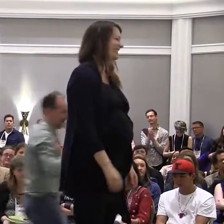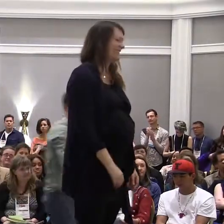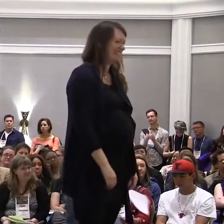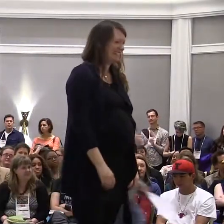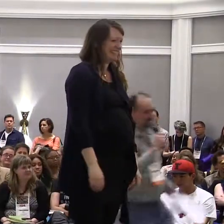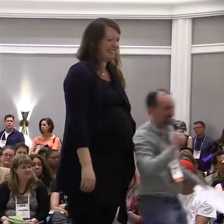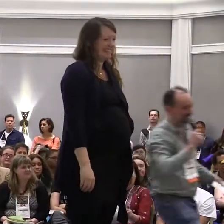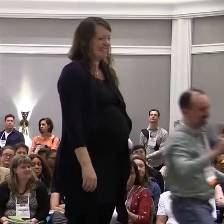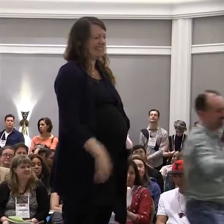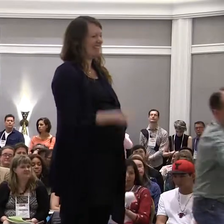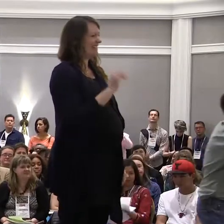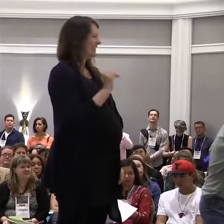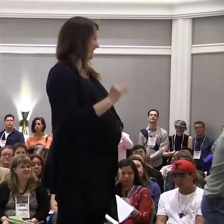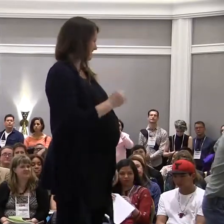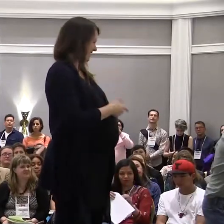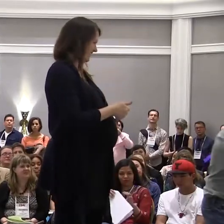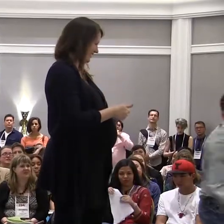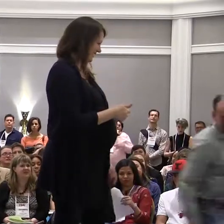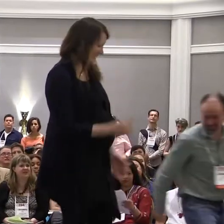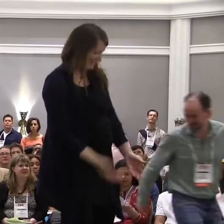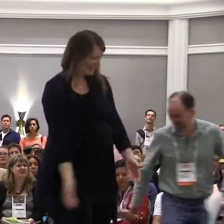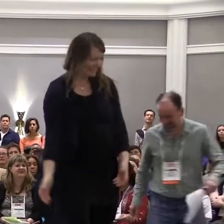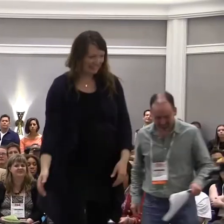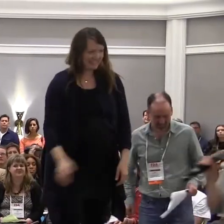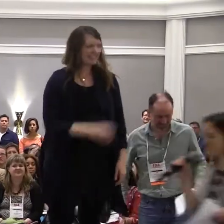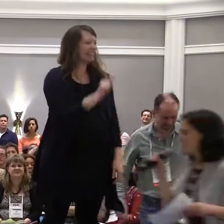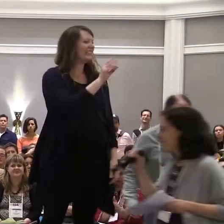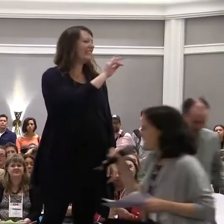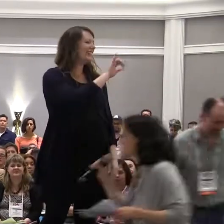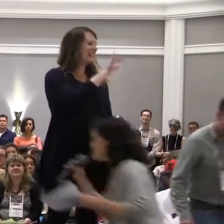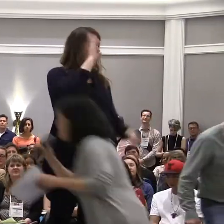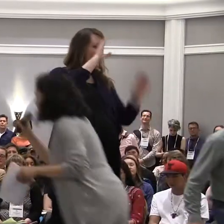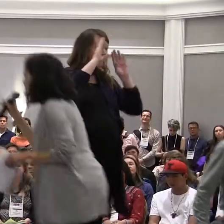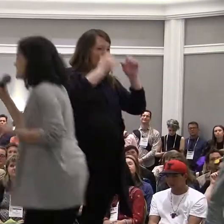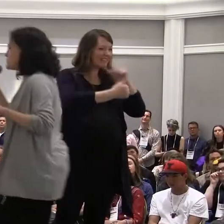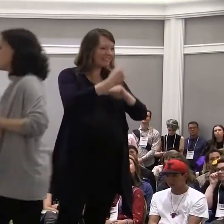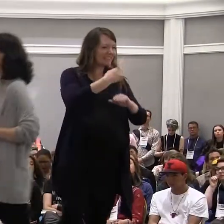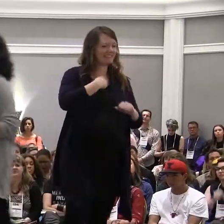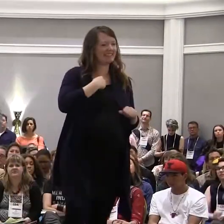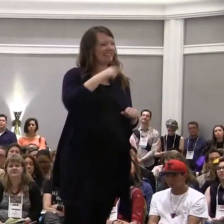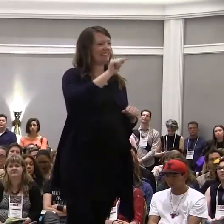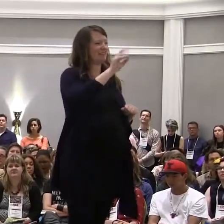(Gus) Tiffany? Hi, everyone. I'm Tiffany Wilhelm from Pittsburgh.